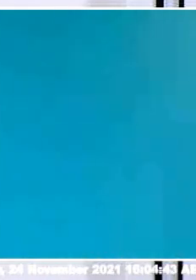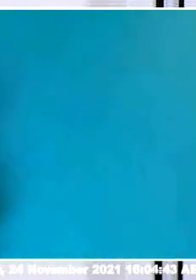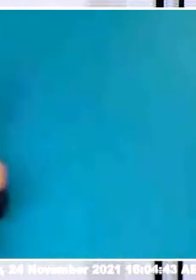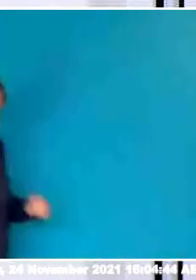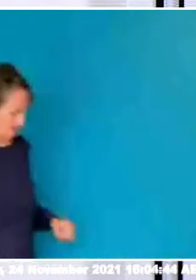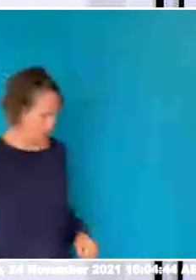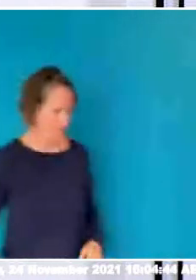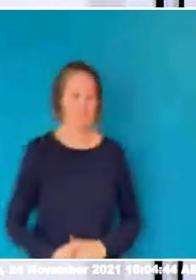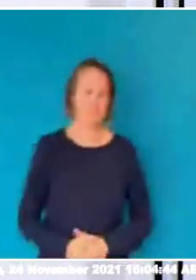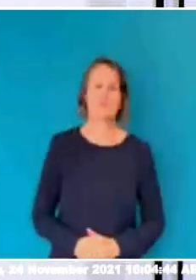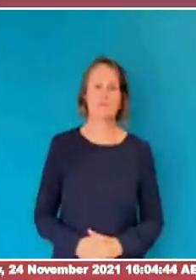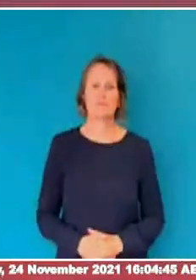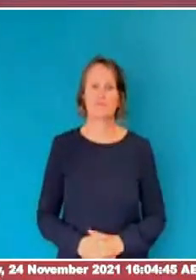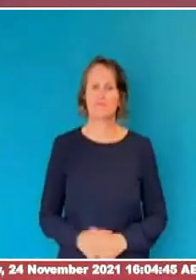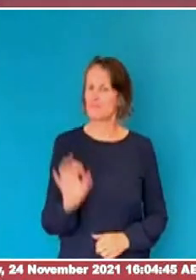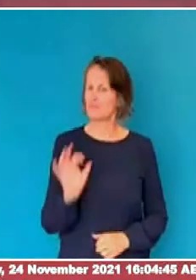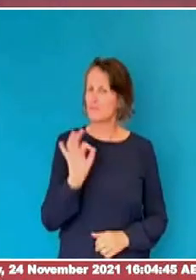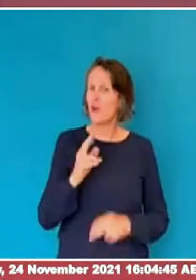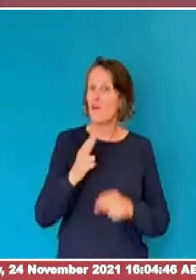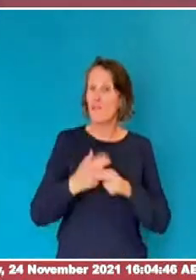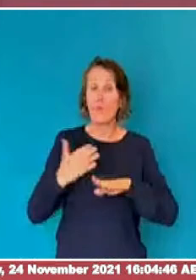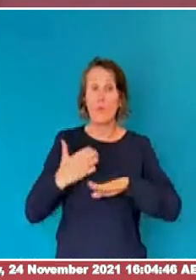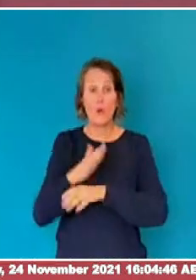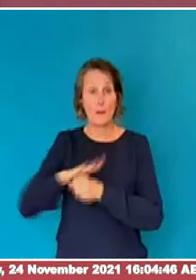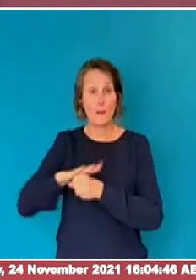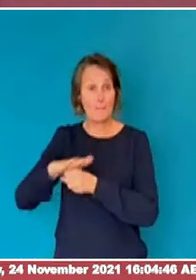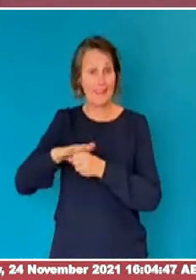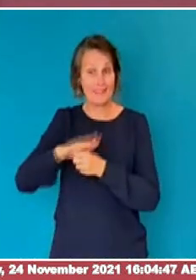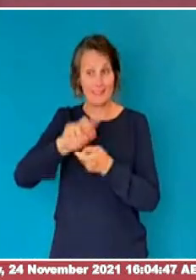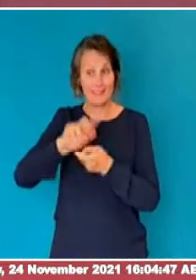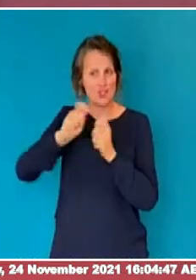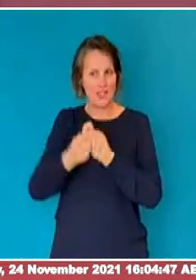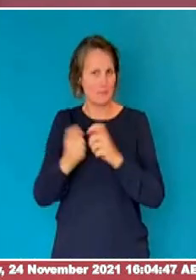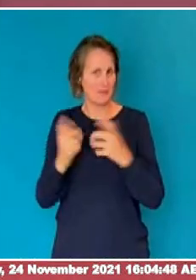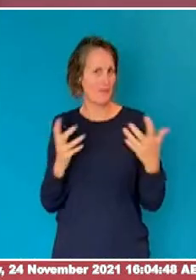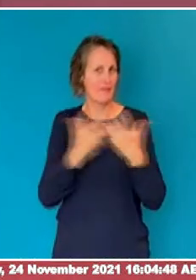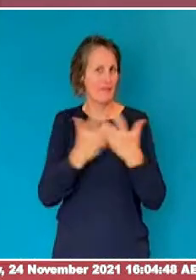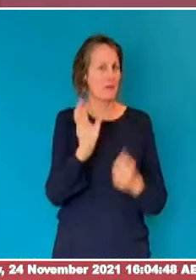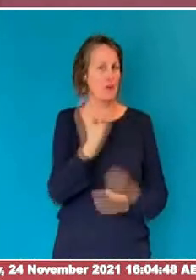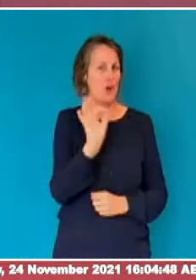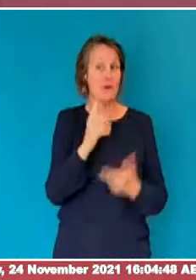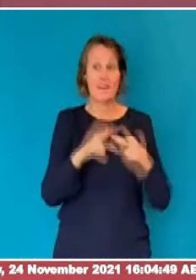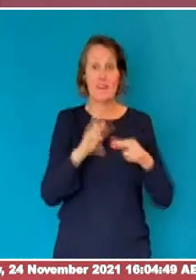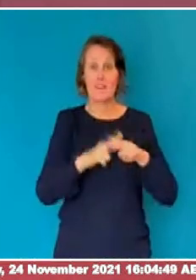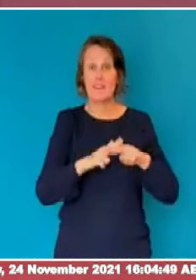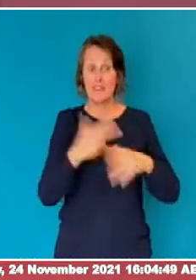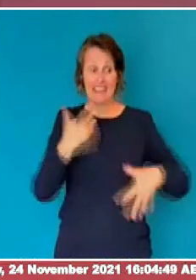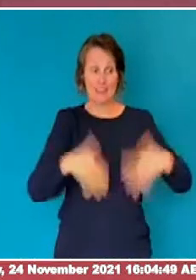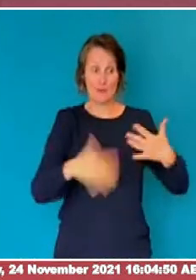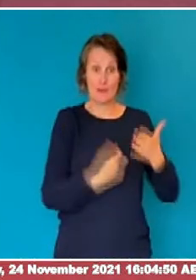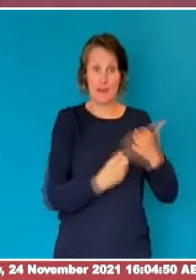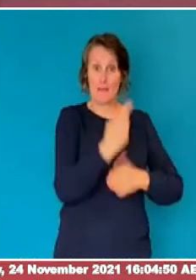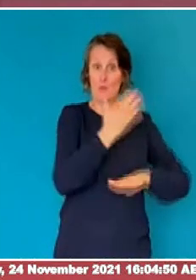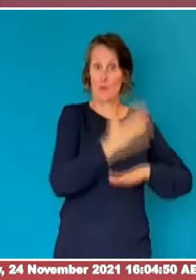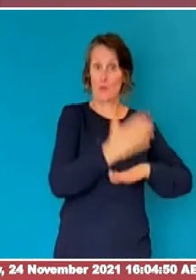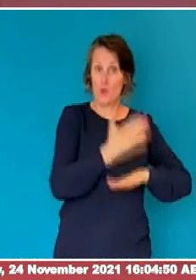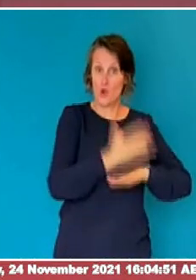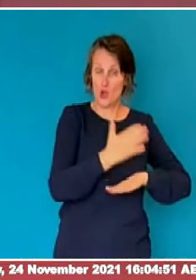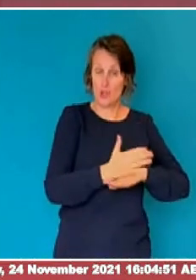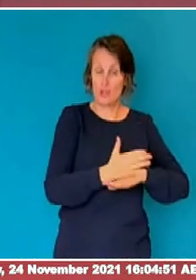Obviously a workplace injury, a work related injury is subject to, as I